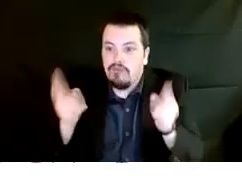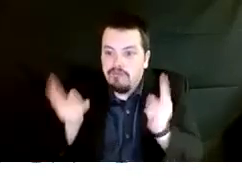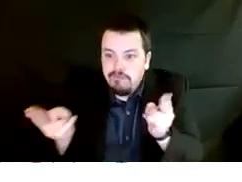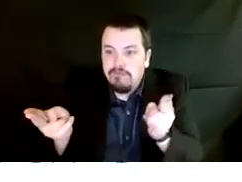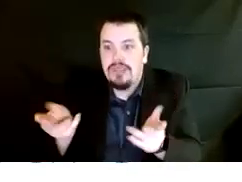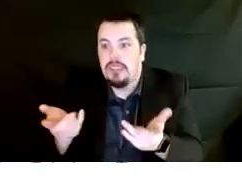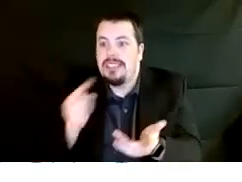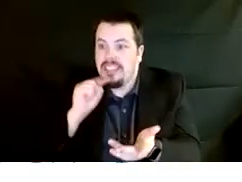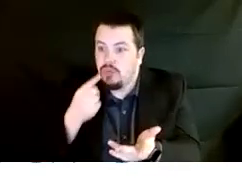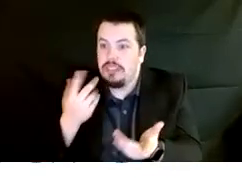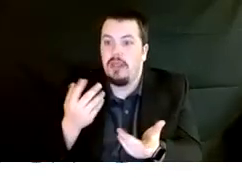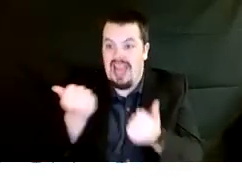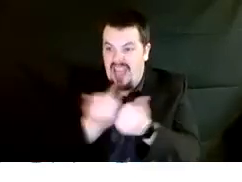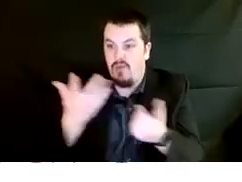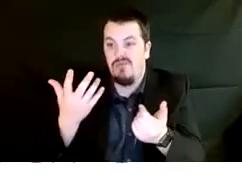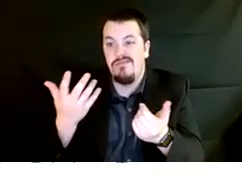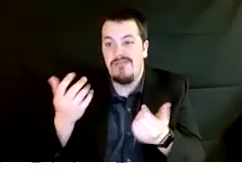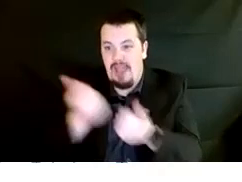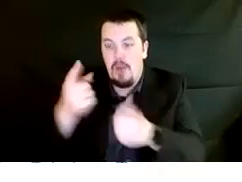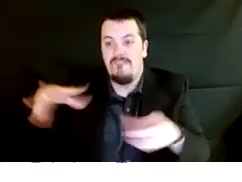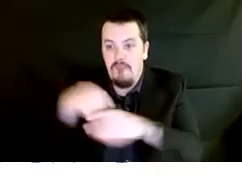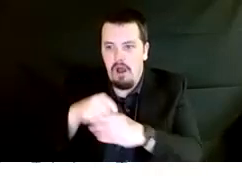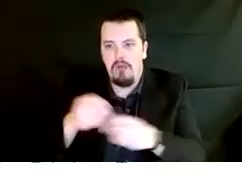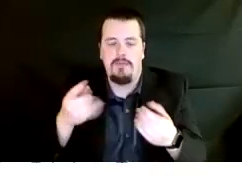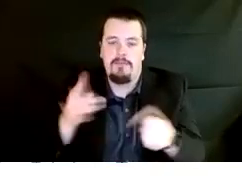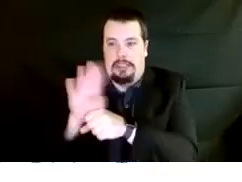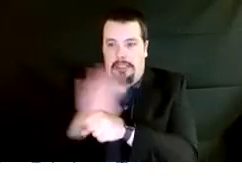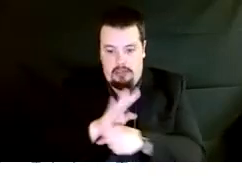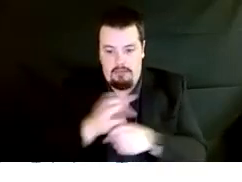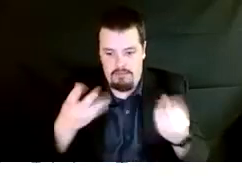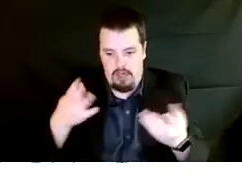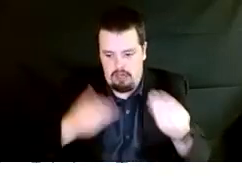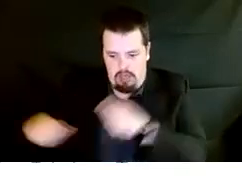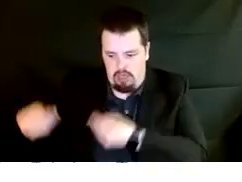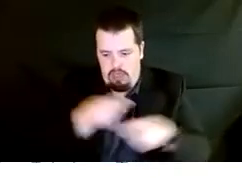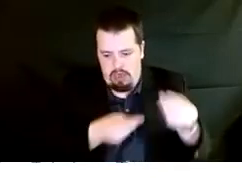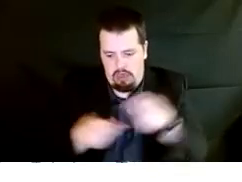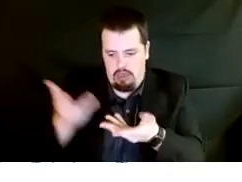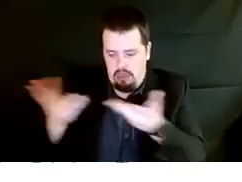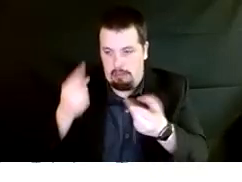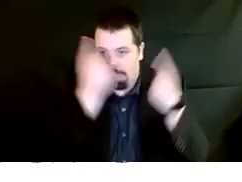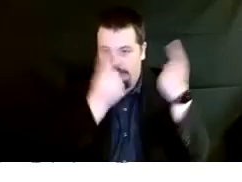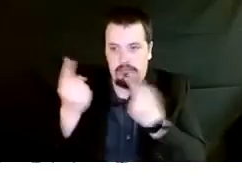everybody involved had a lot on their plates and had a lot to think about and work on in